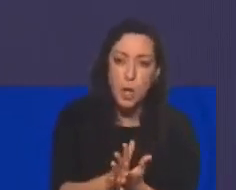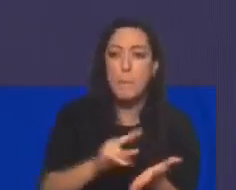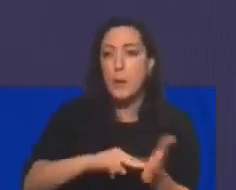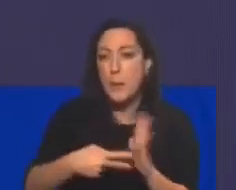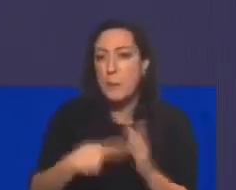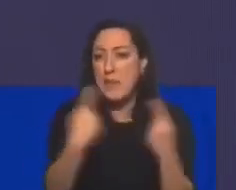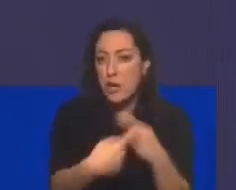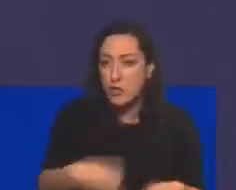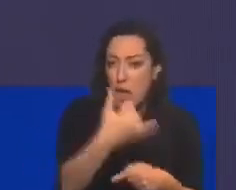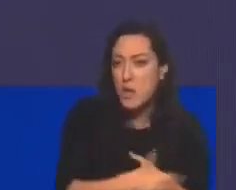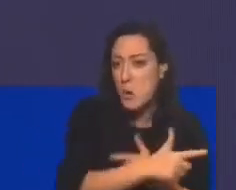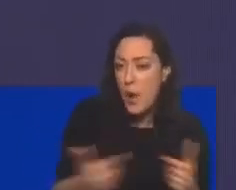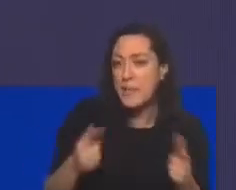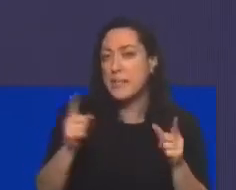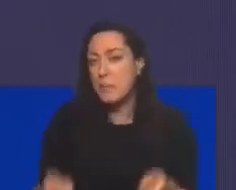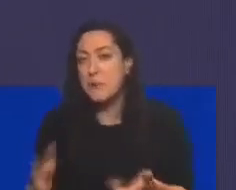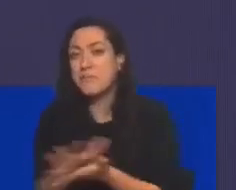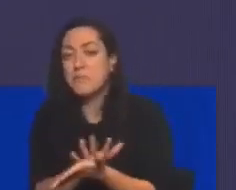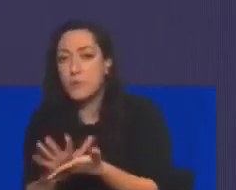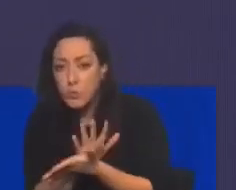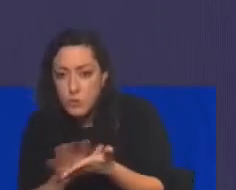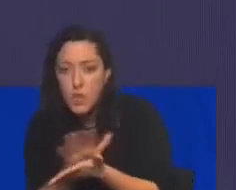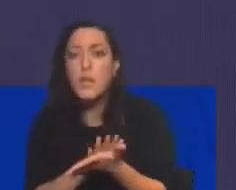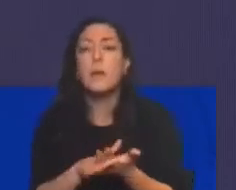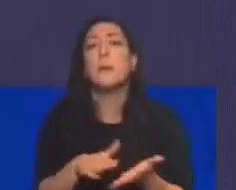problems. And until we finish cleaning the money overhang, the